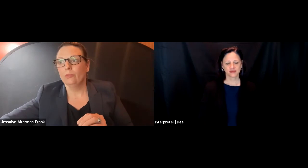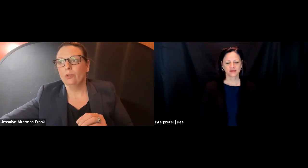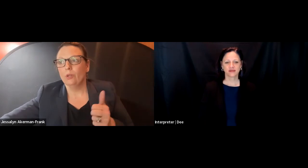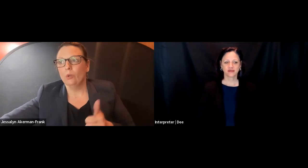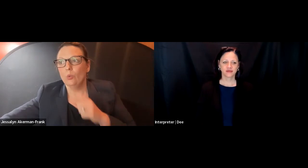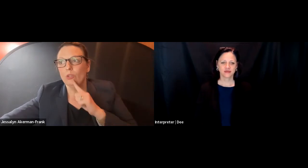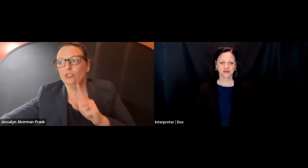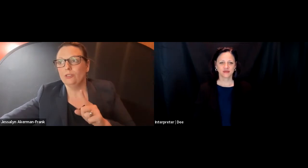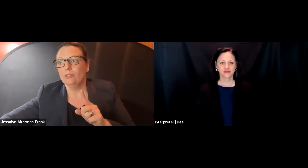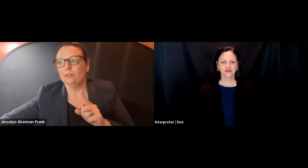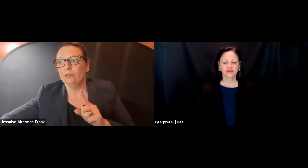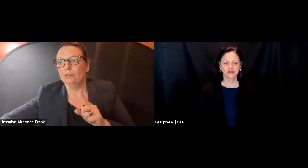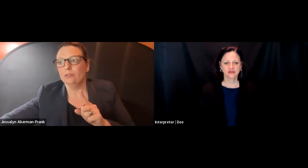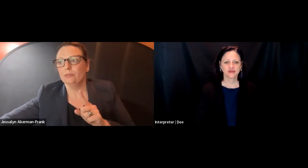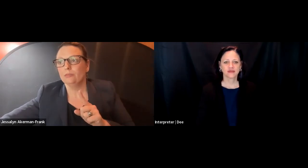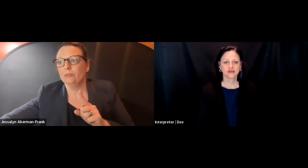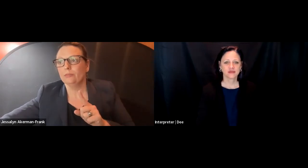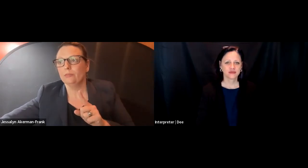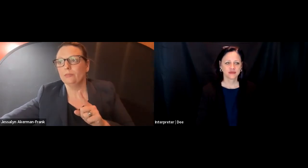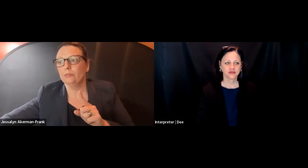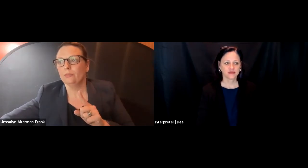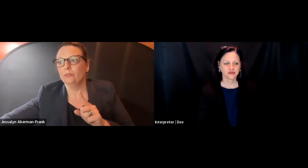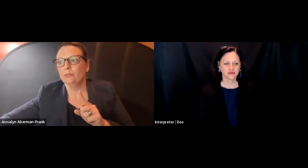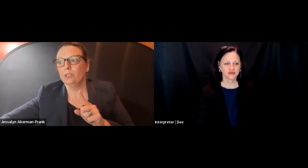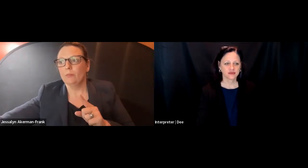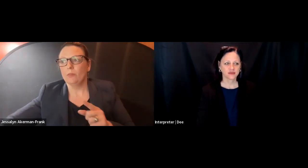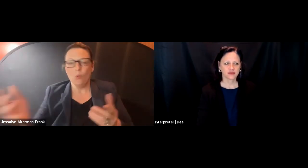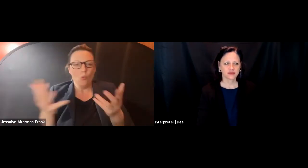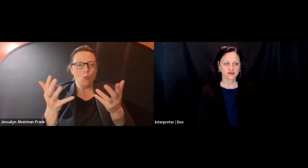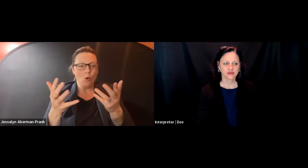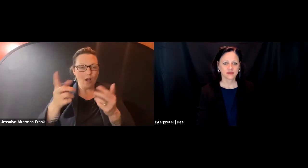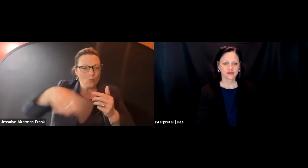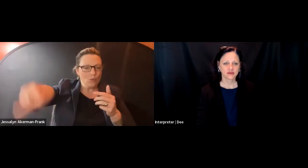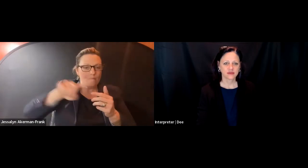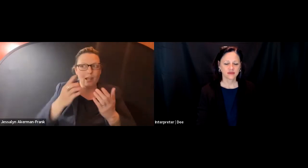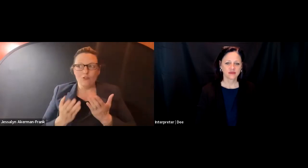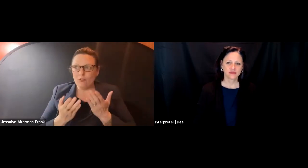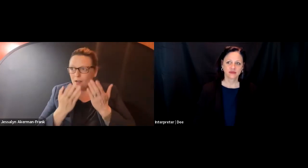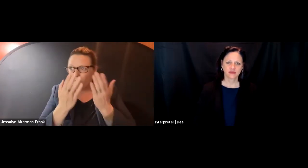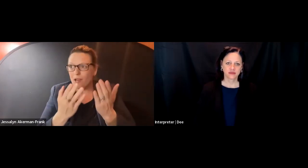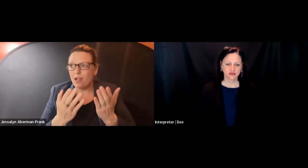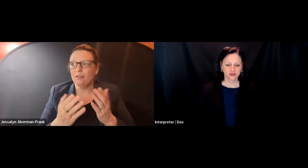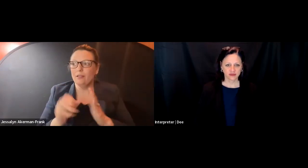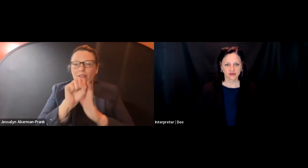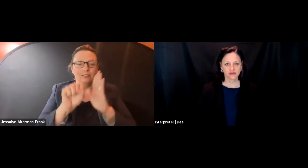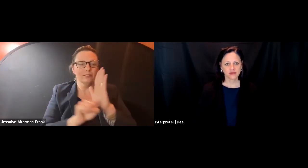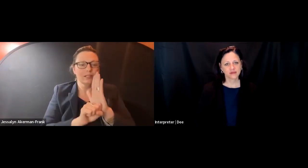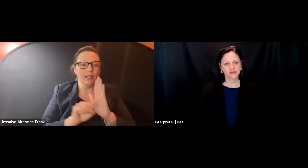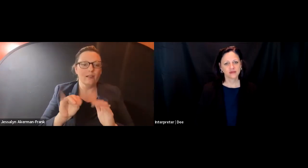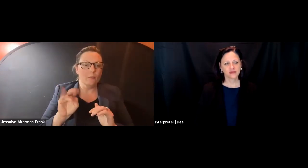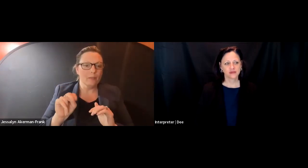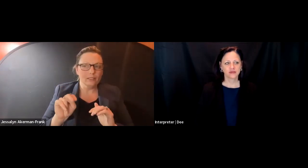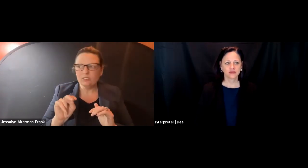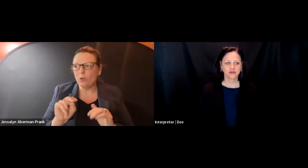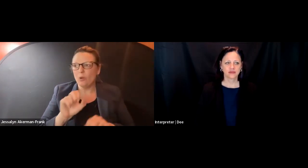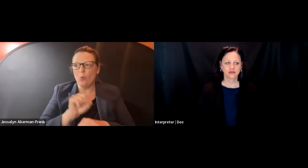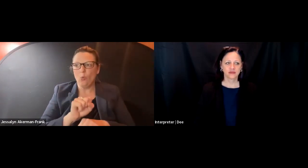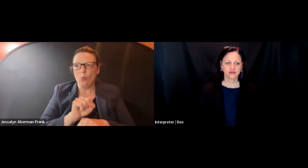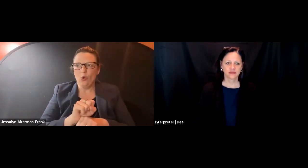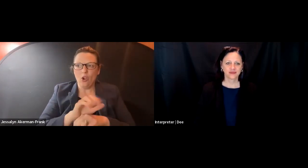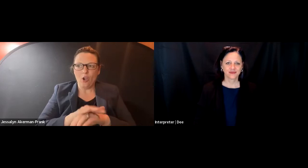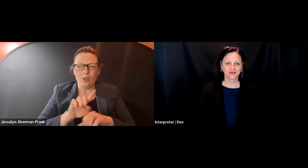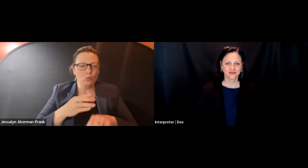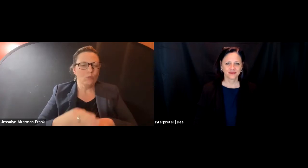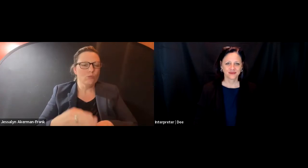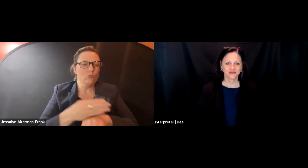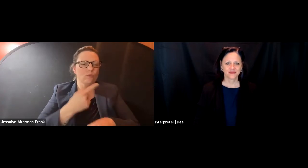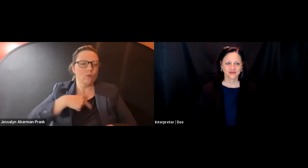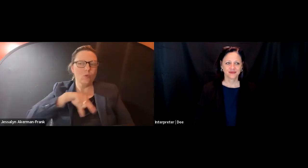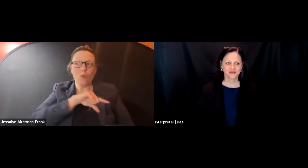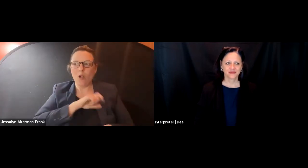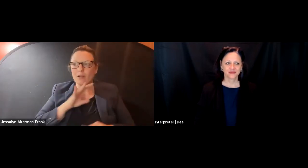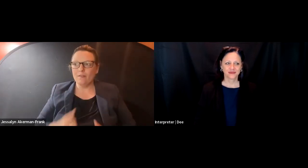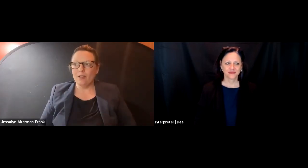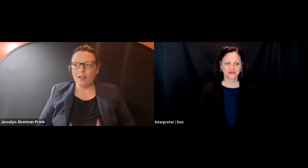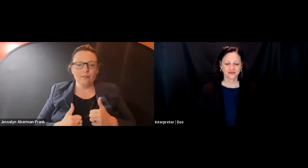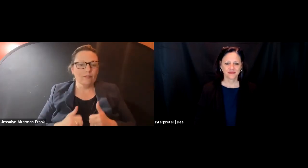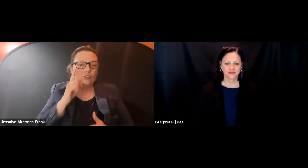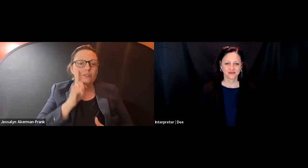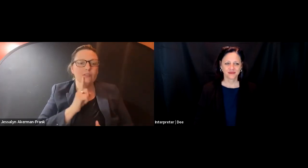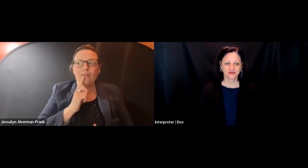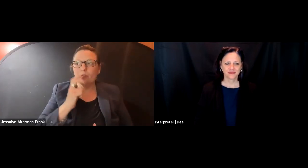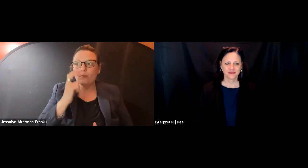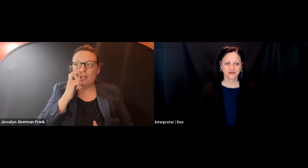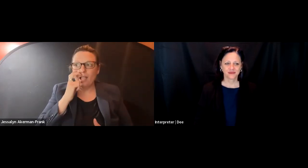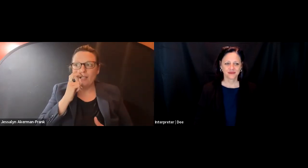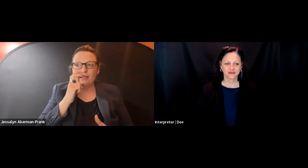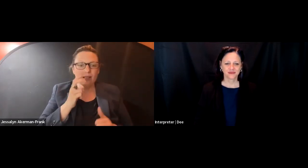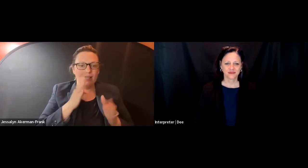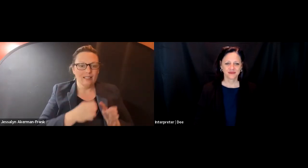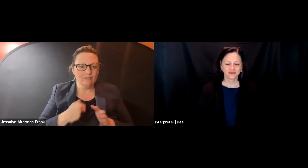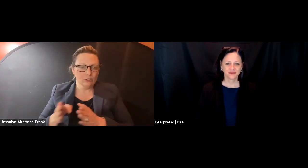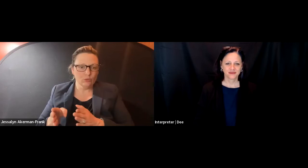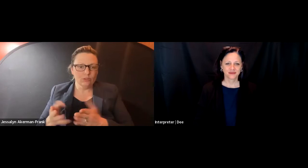And we have a lot of different questions, but I've noticed there's -- they're pretty similar to some of the